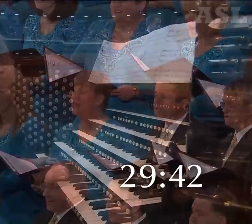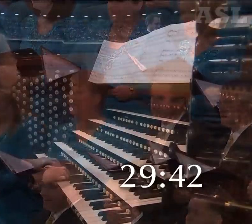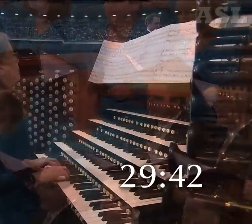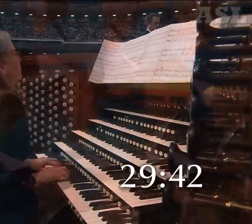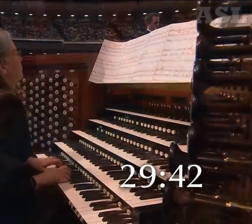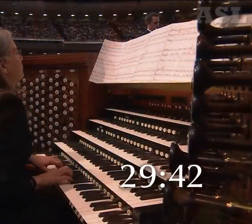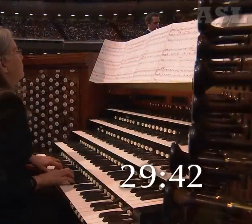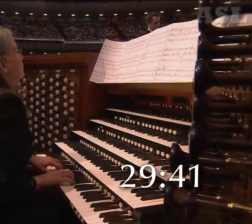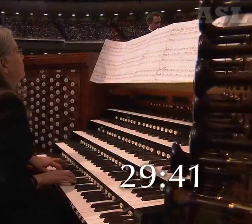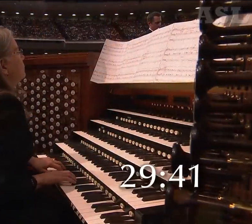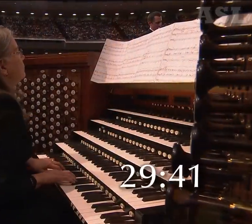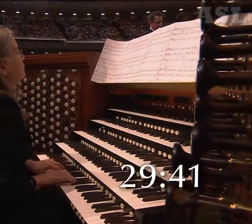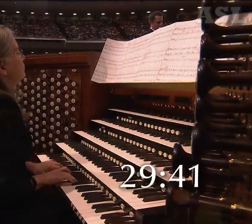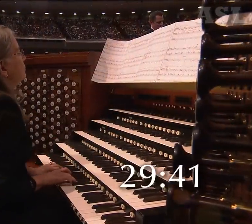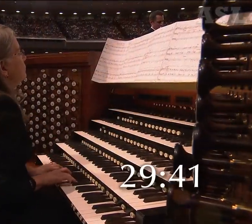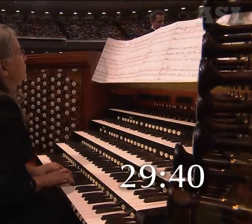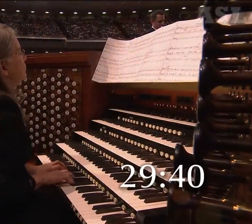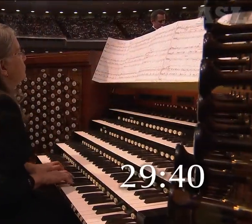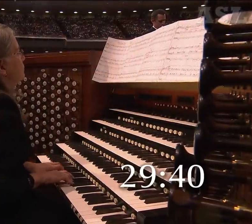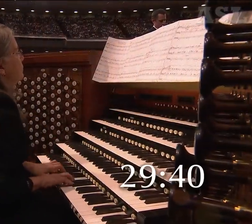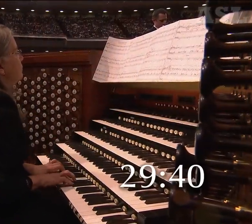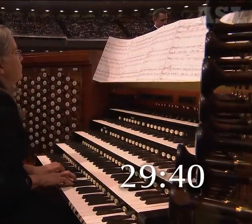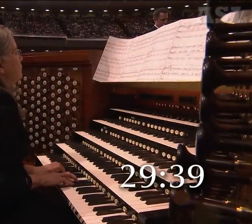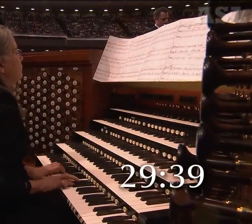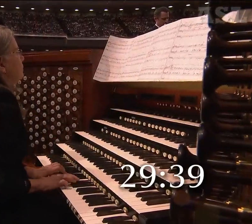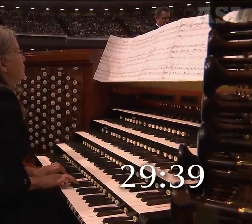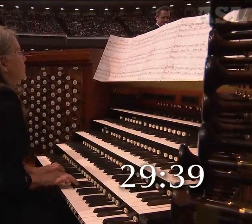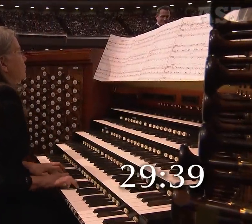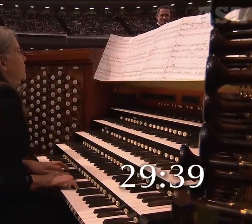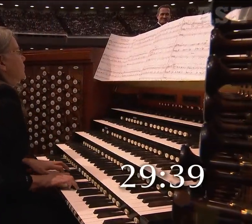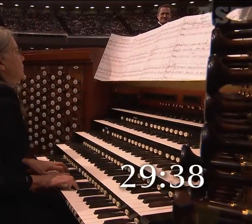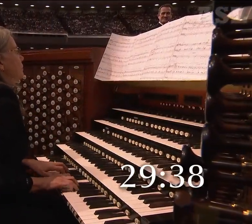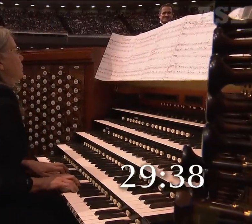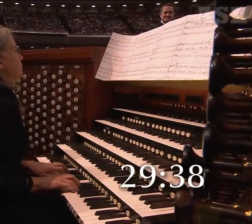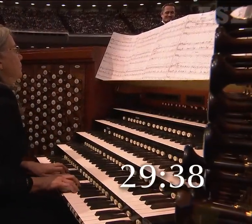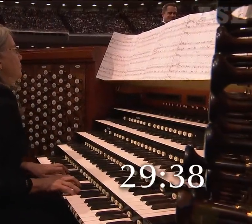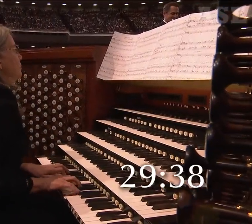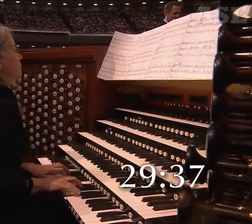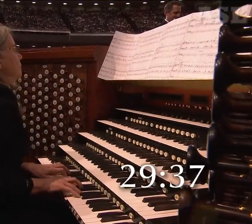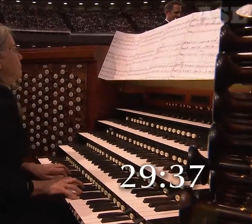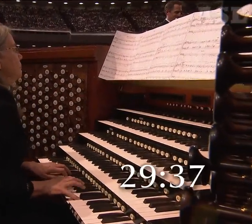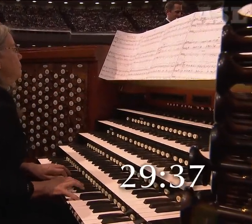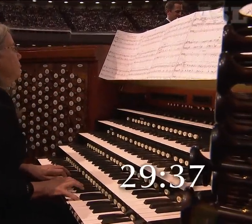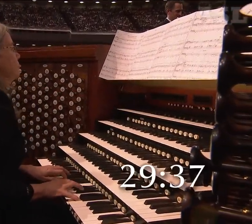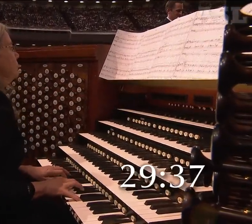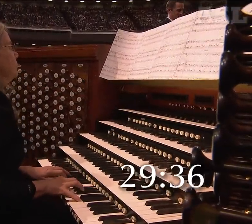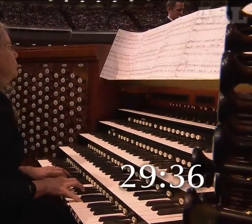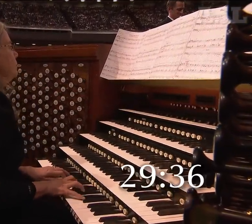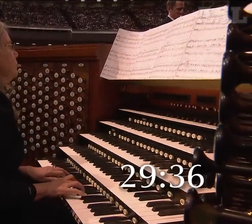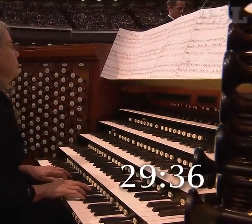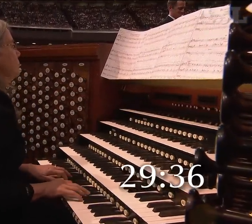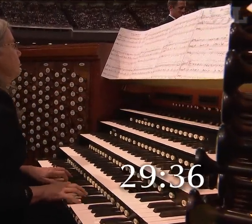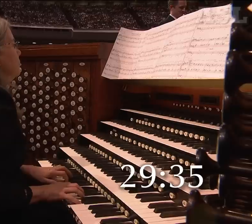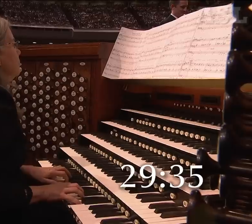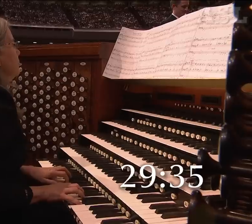THIS IS THE ENGLISH CLOSED CAPTION CHANNEL OF THE CHURCH OF JESUS CHRIST OF LATTER-DAY SAINTS.